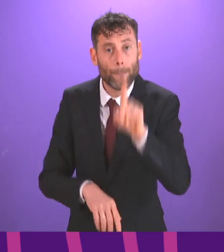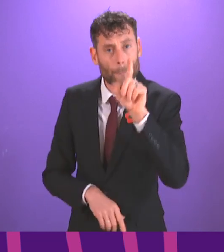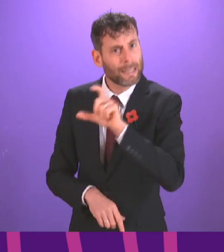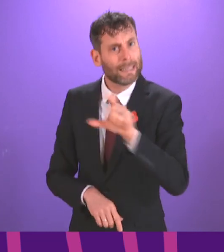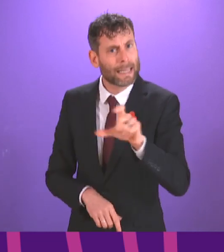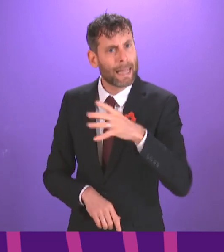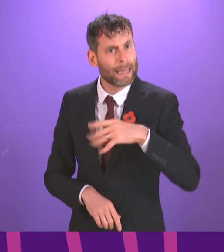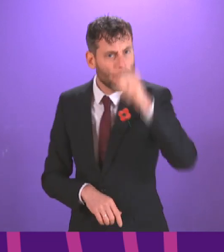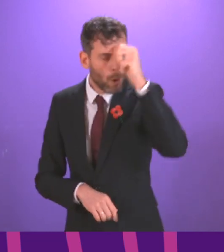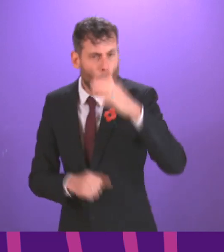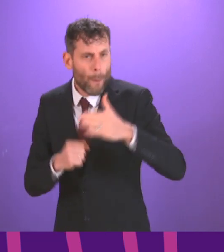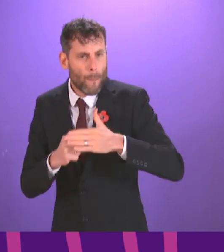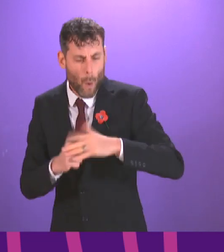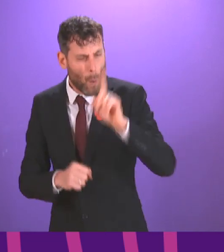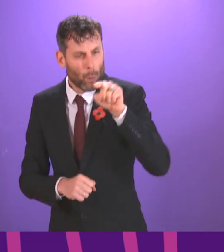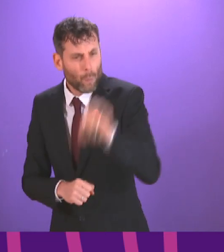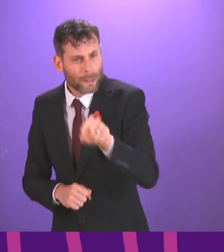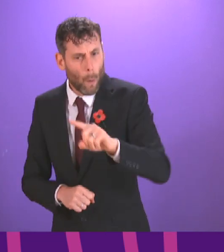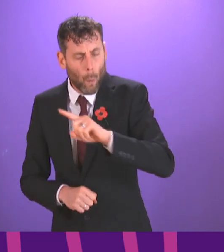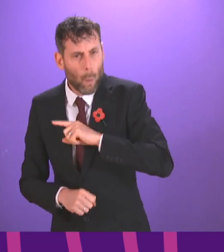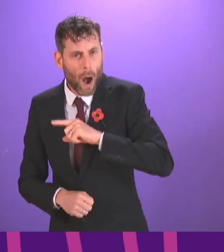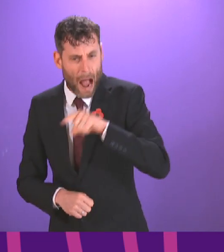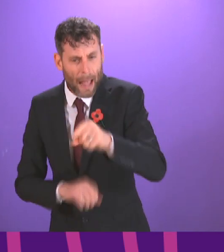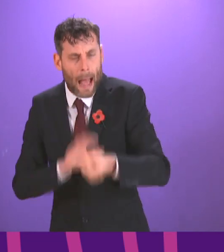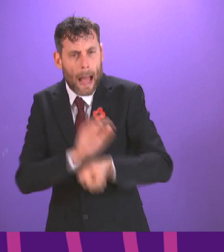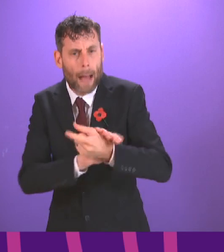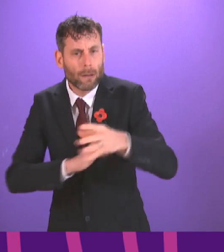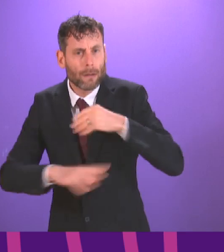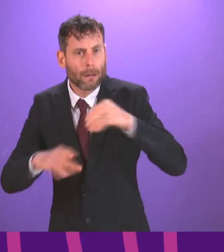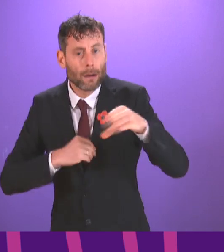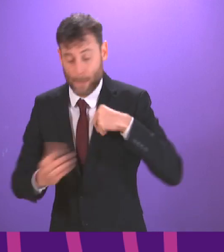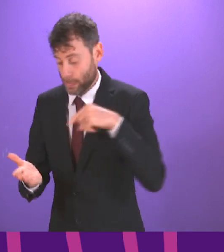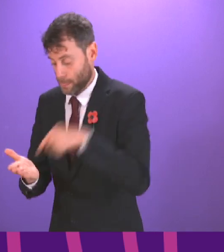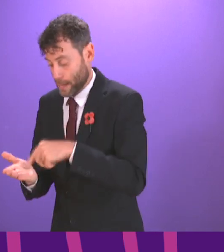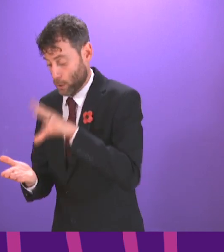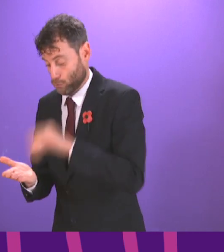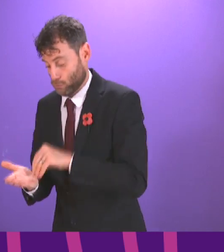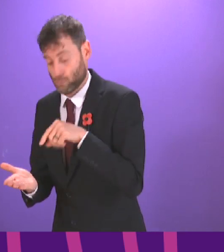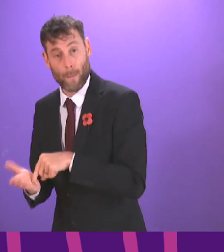Of course, we have the information that the report gives us because we commissioned the